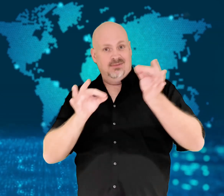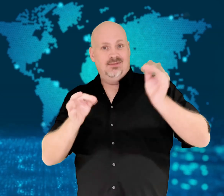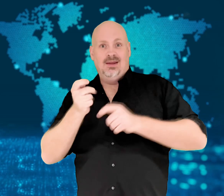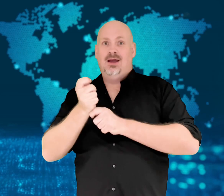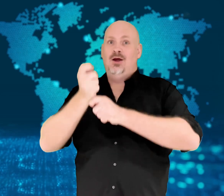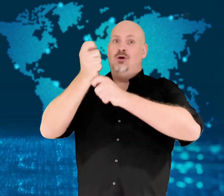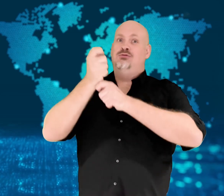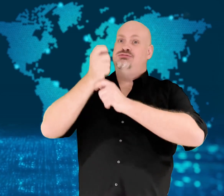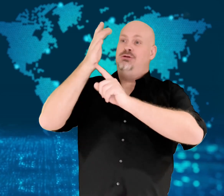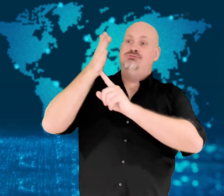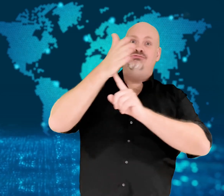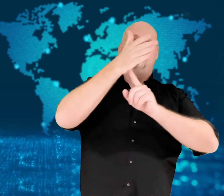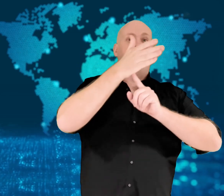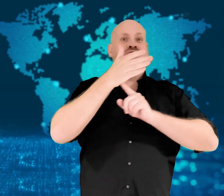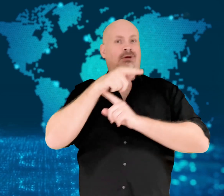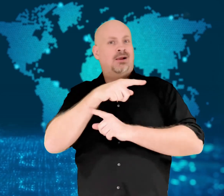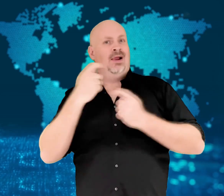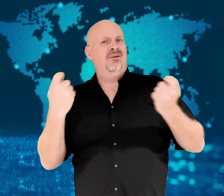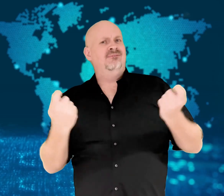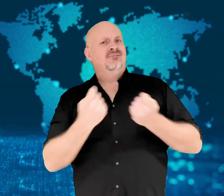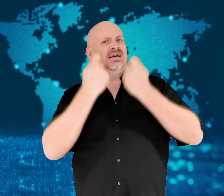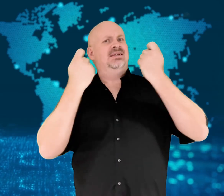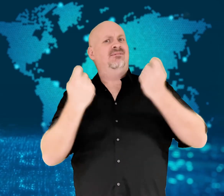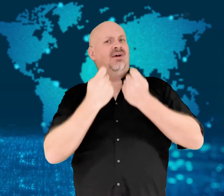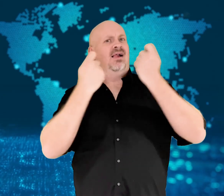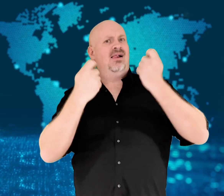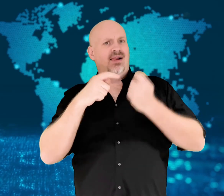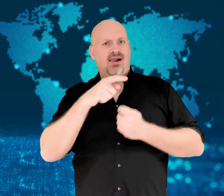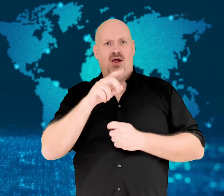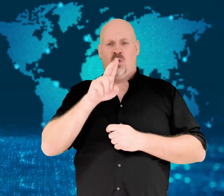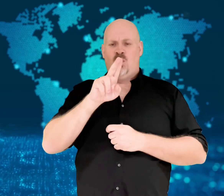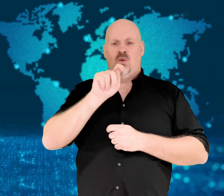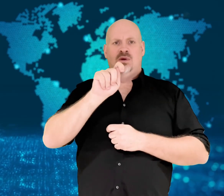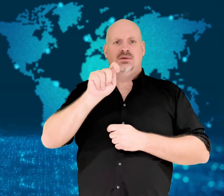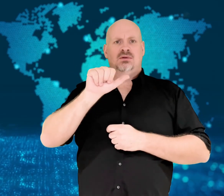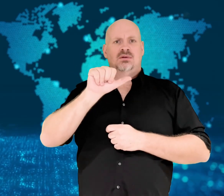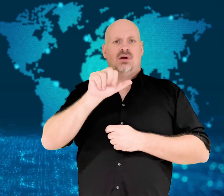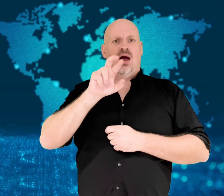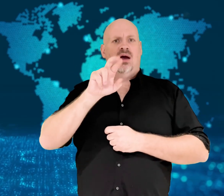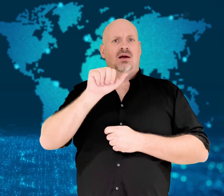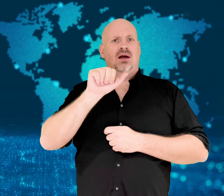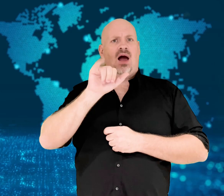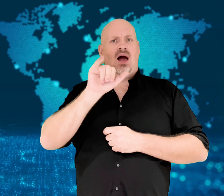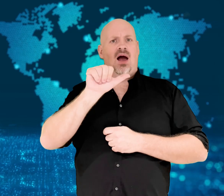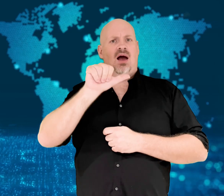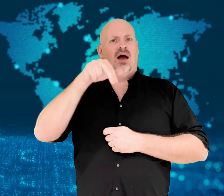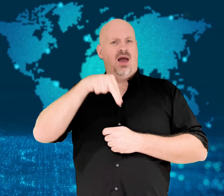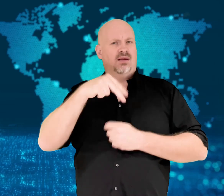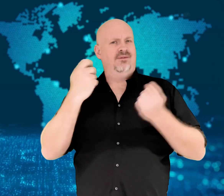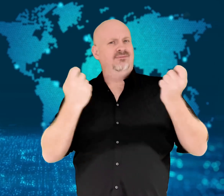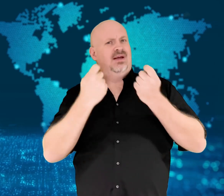when their throats were slit by kite strings during